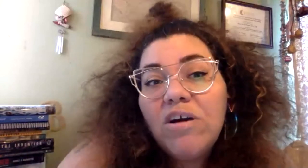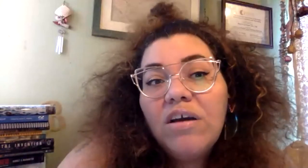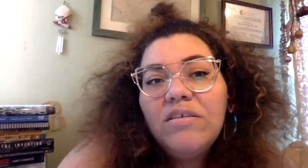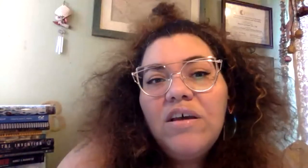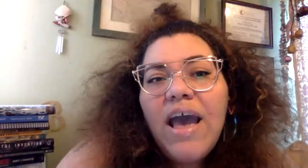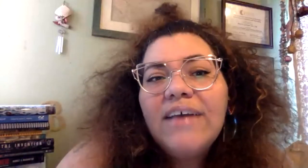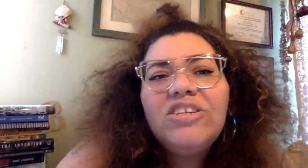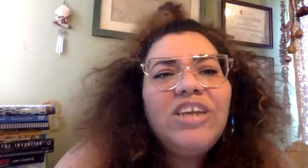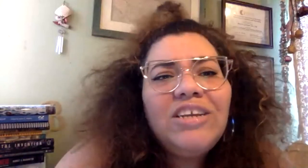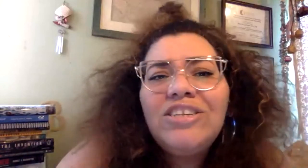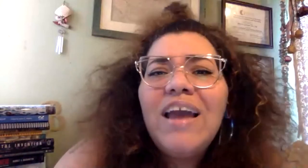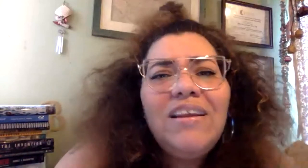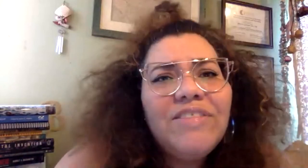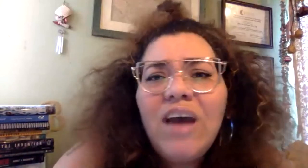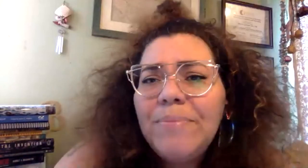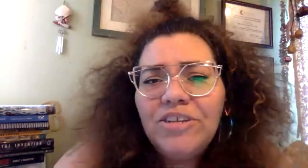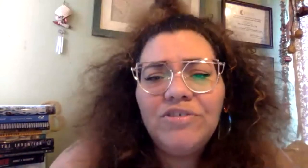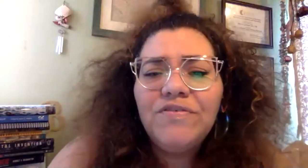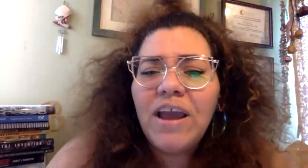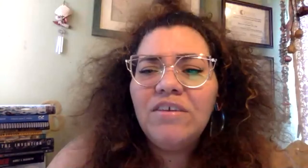Has it changed any of the top issues for any of you?